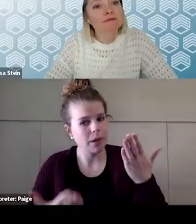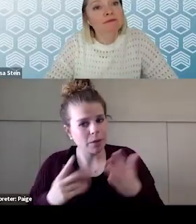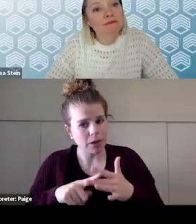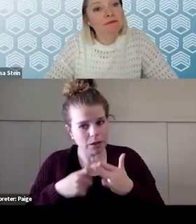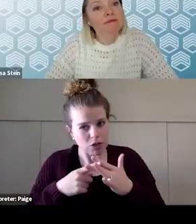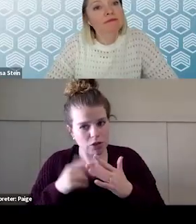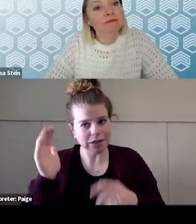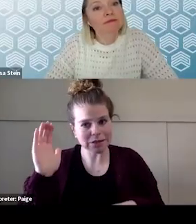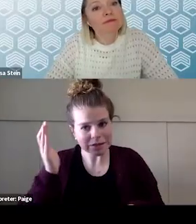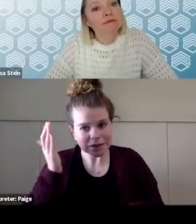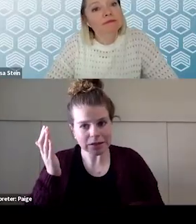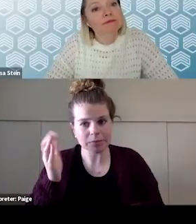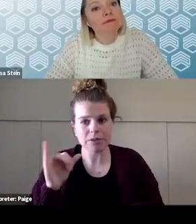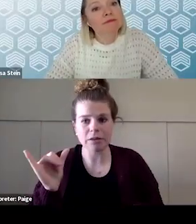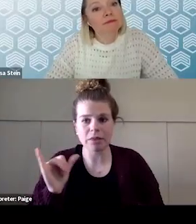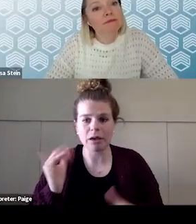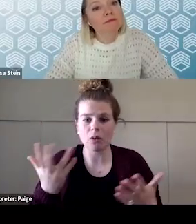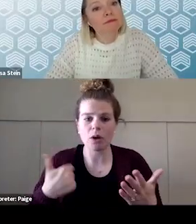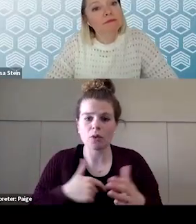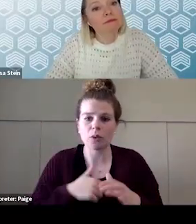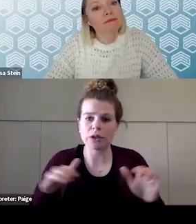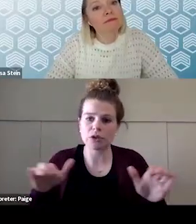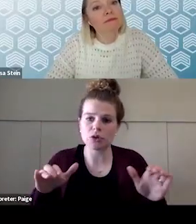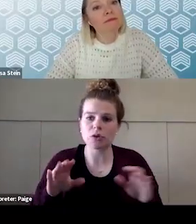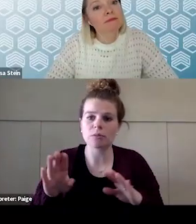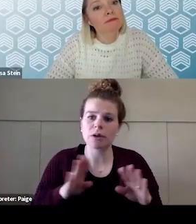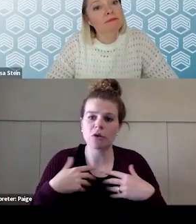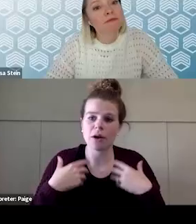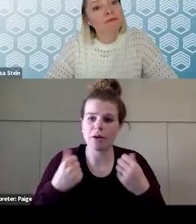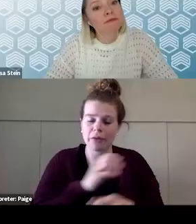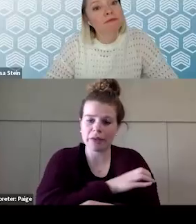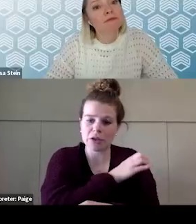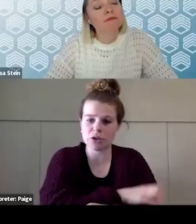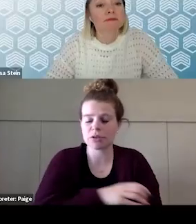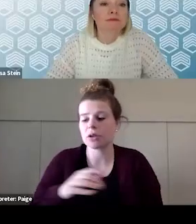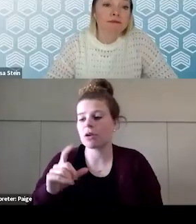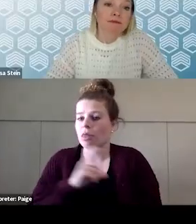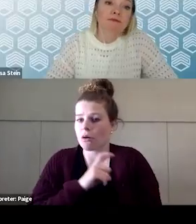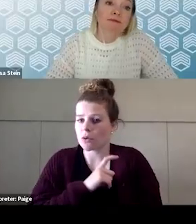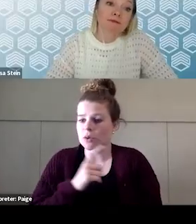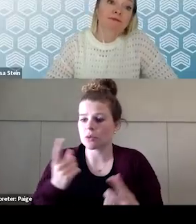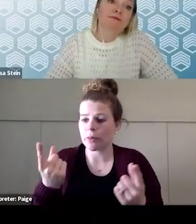it seems like what we do as behavioral health clinicians and what law enforcement does is very different,